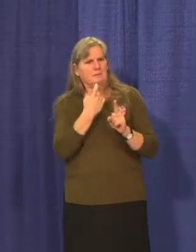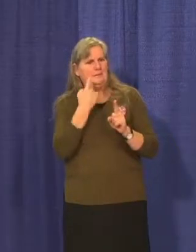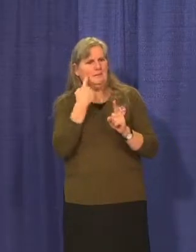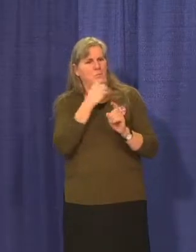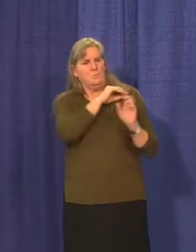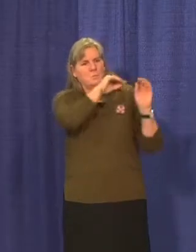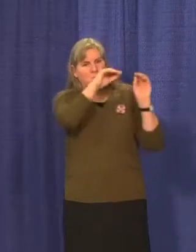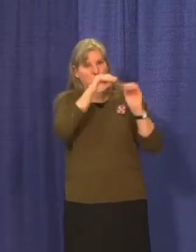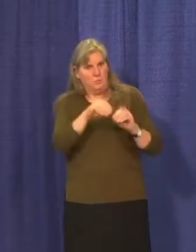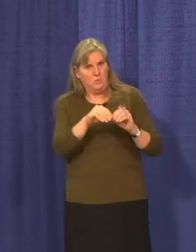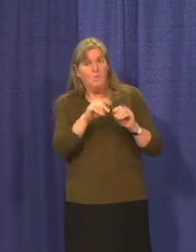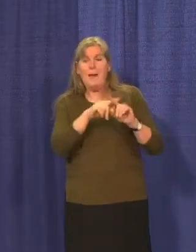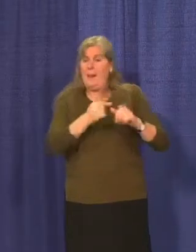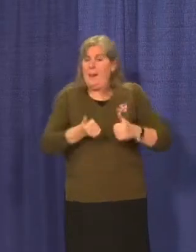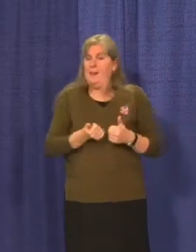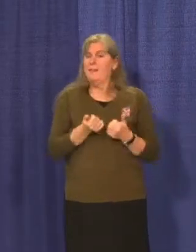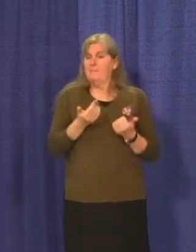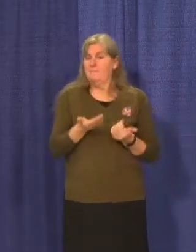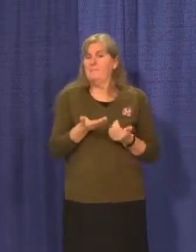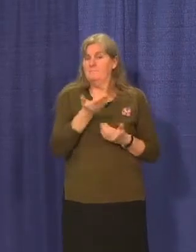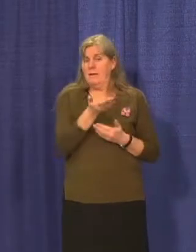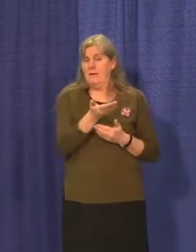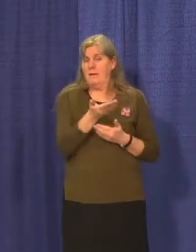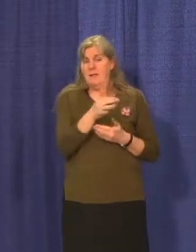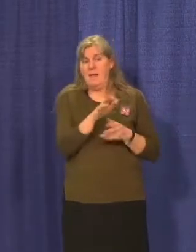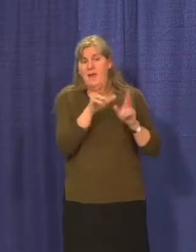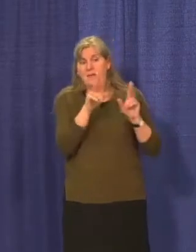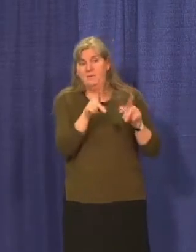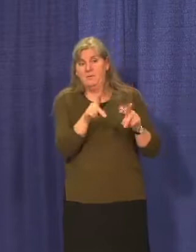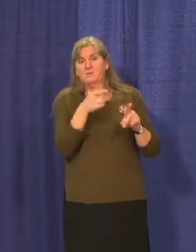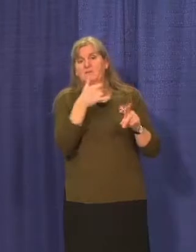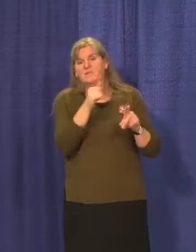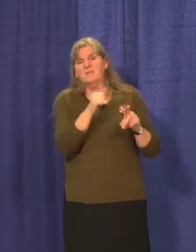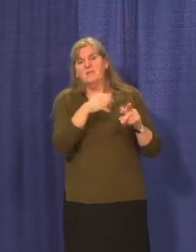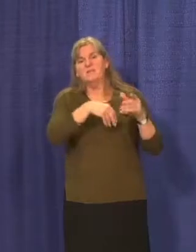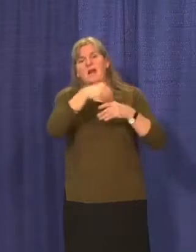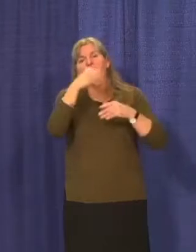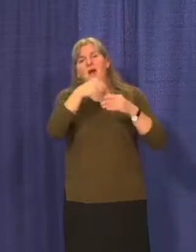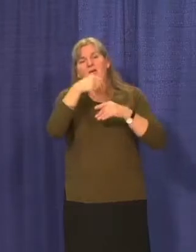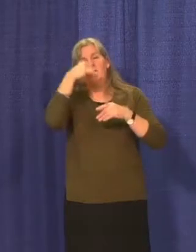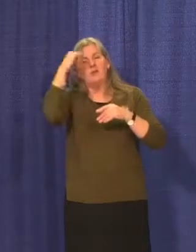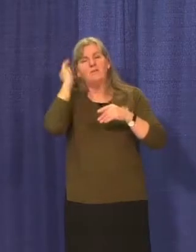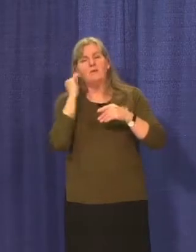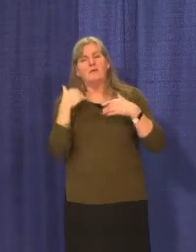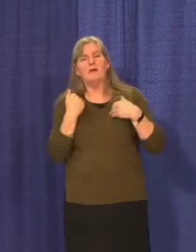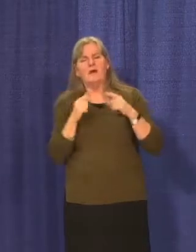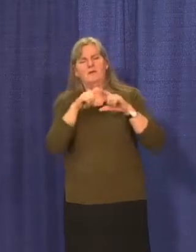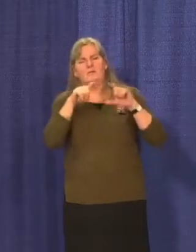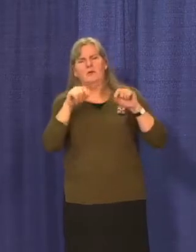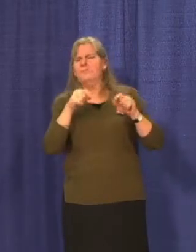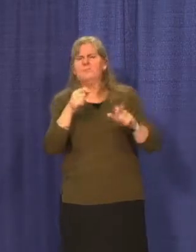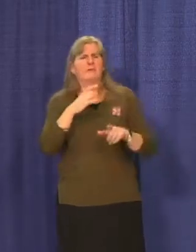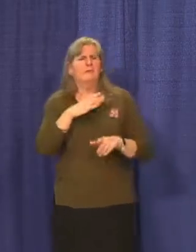had moved to the territory but lives here. That person still has an out of territory health card, no